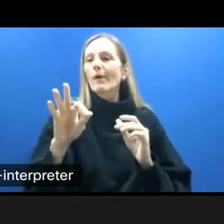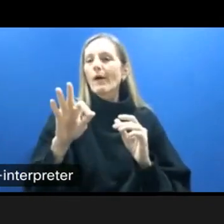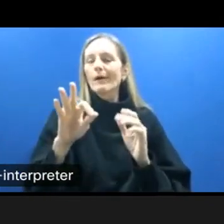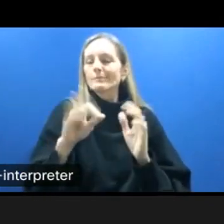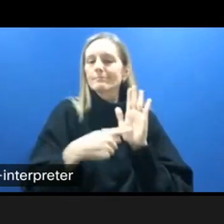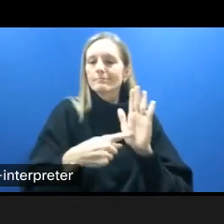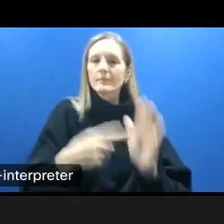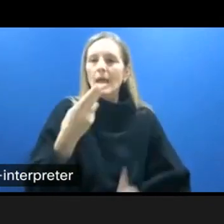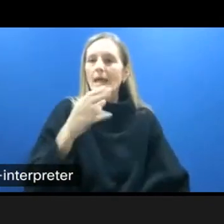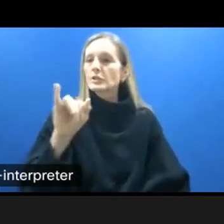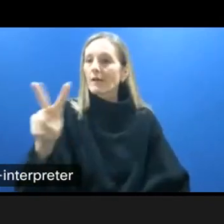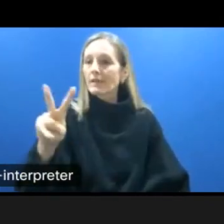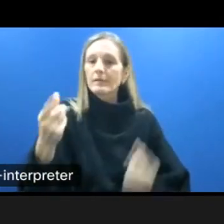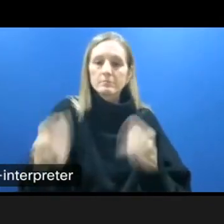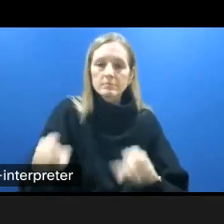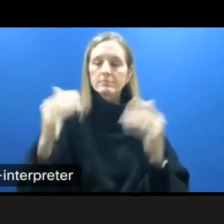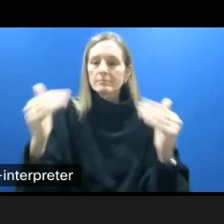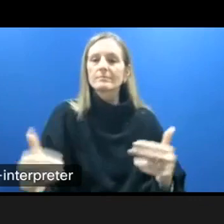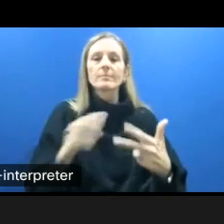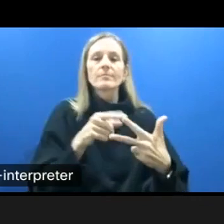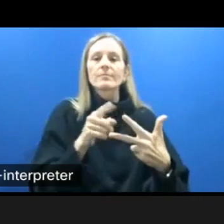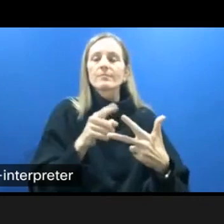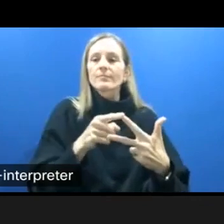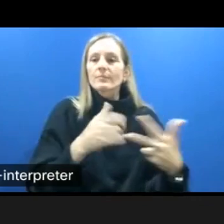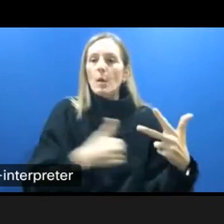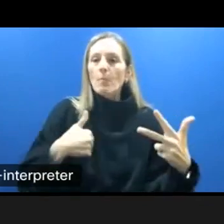Breast Cancer awareness, Halloween, reading and book give away.